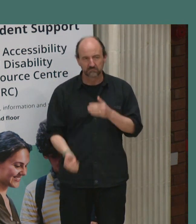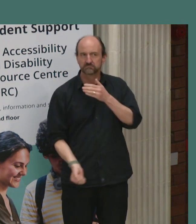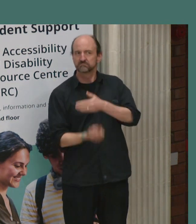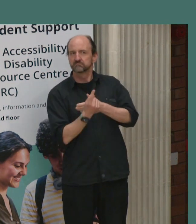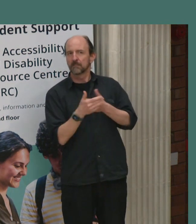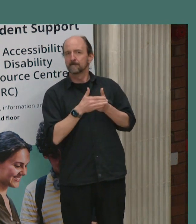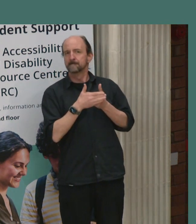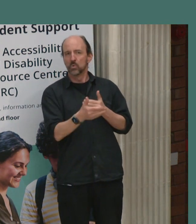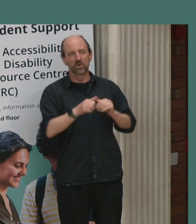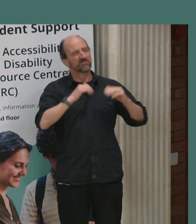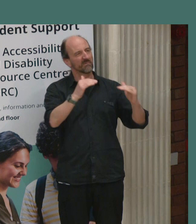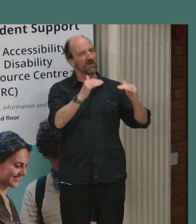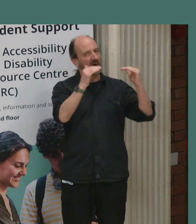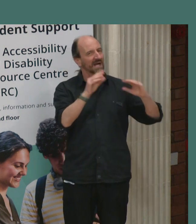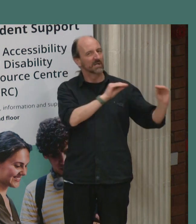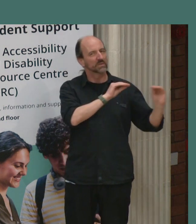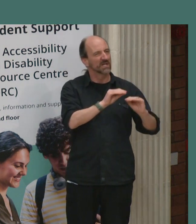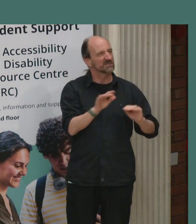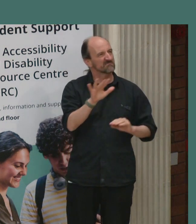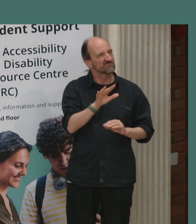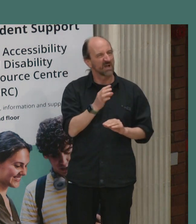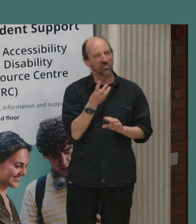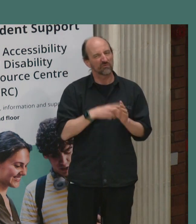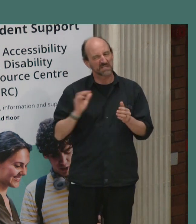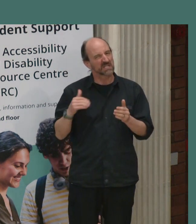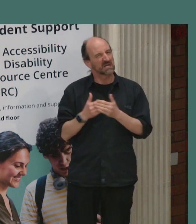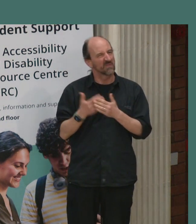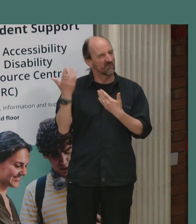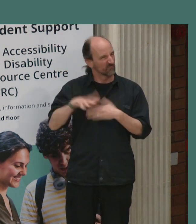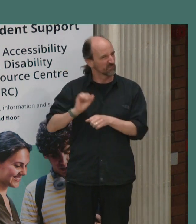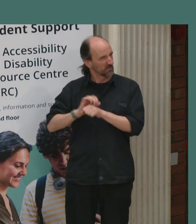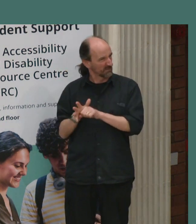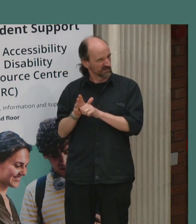in higher education I would say in the last three years, really since the covid-19 crisis it's been